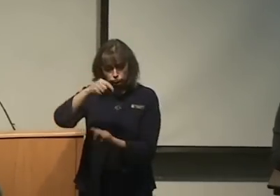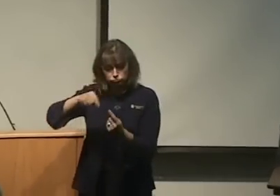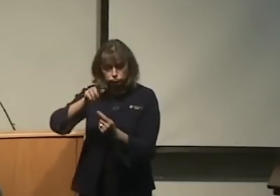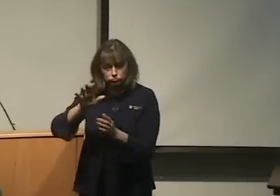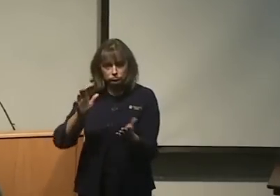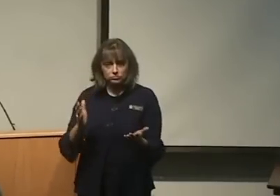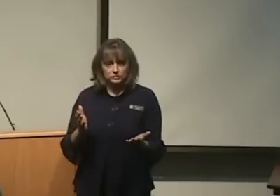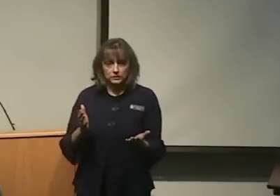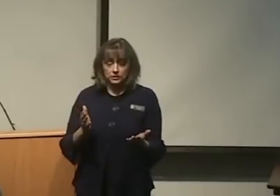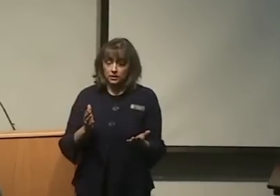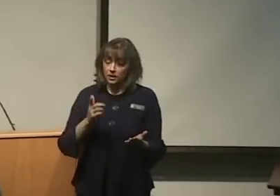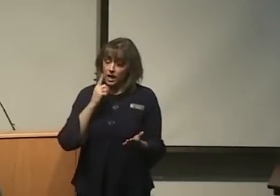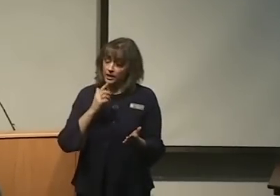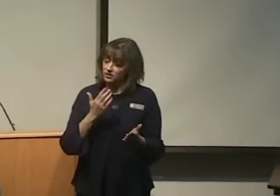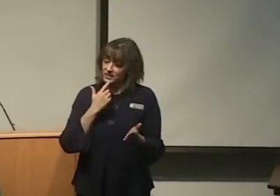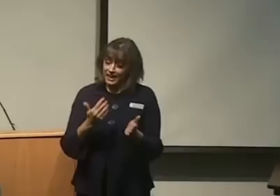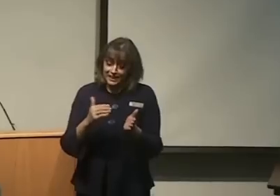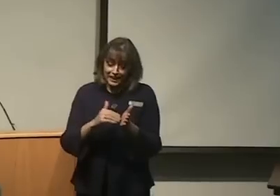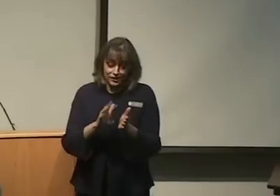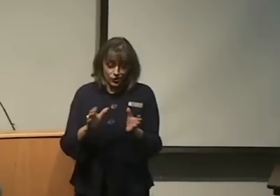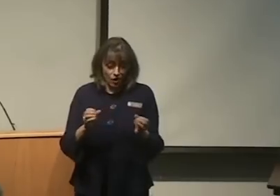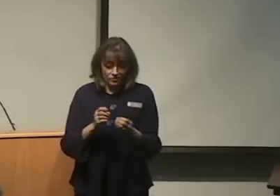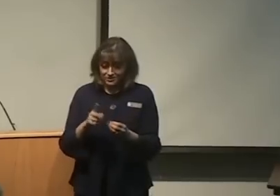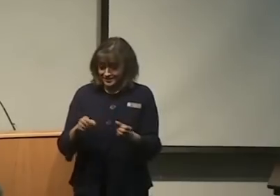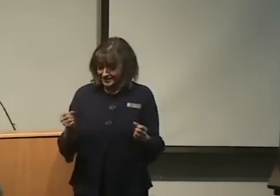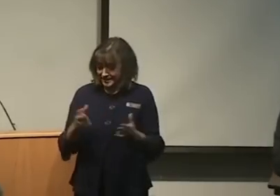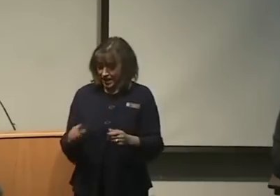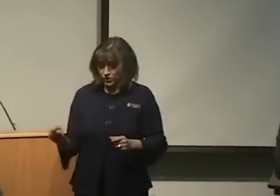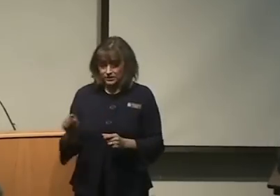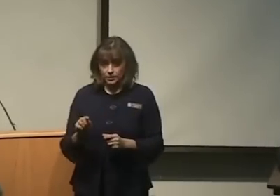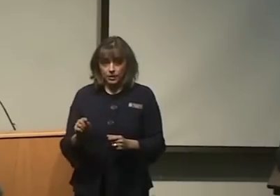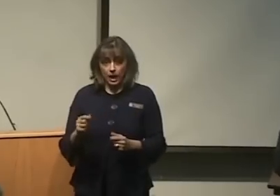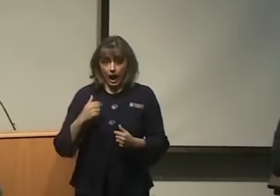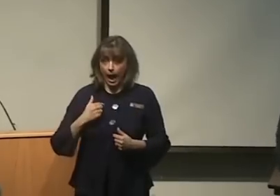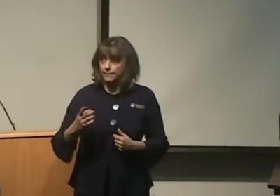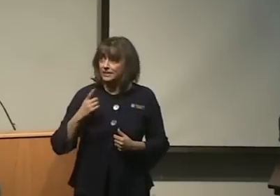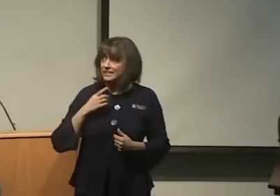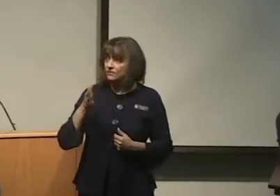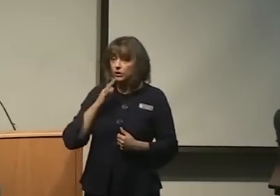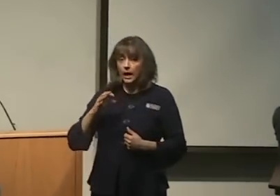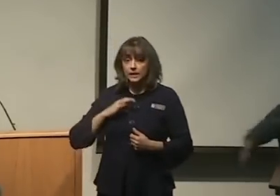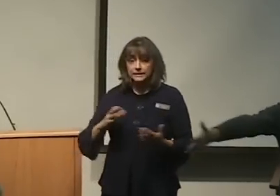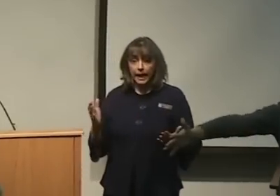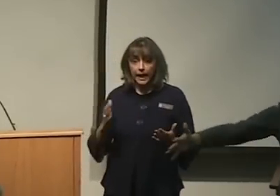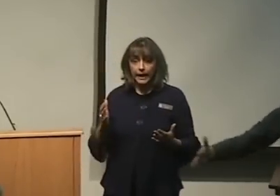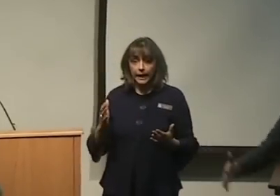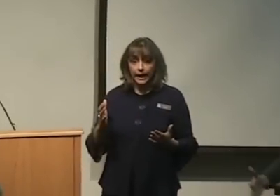Look, I'm the Dean for God's sake. They act like the gauntlet of administrators in the hallway it's terrible.